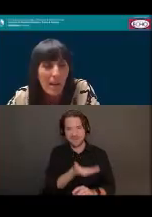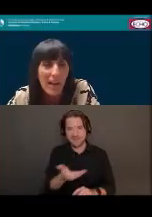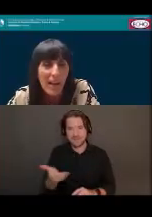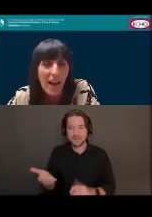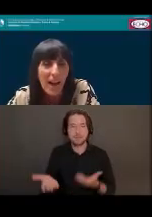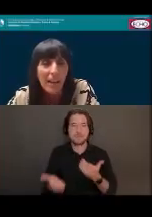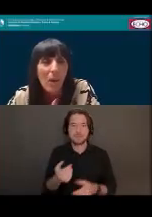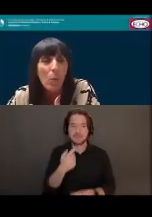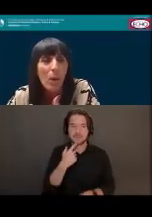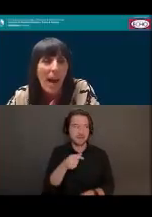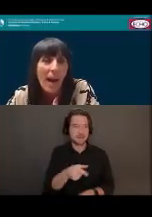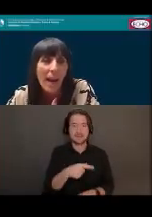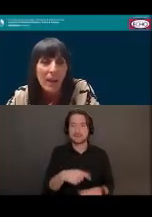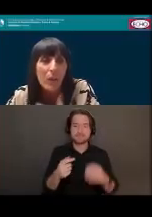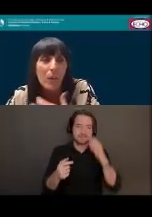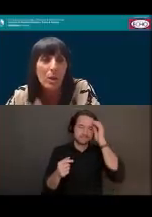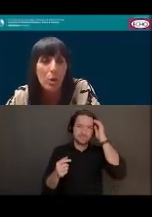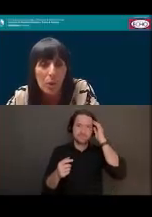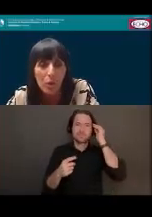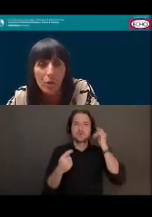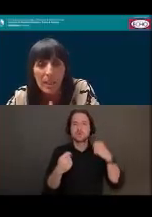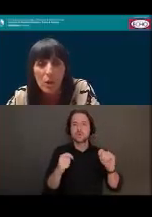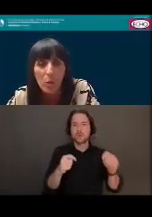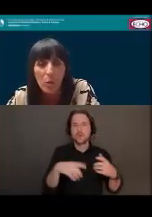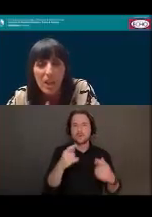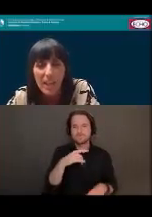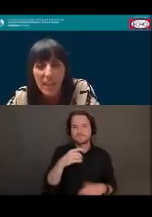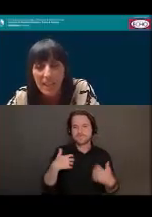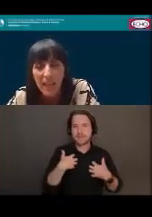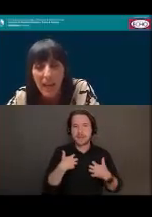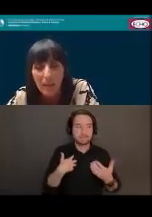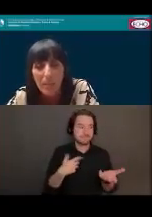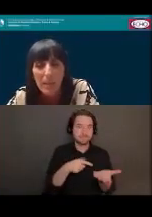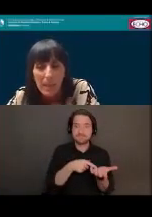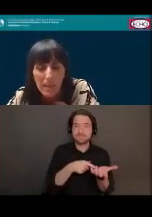that I have when I go into a new situation, it's helping me. It's